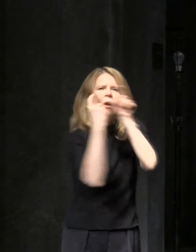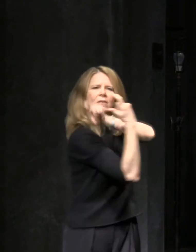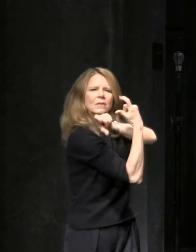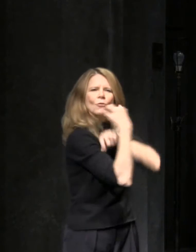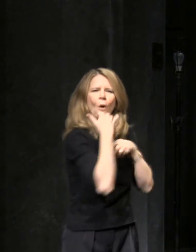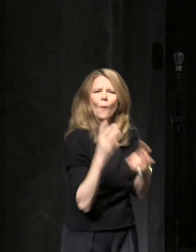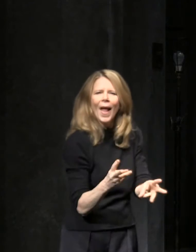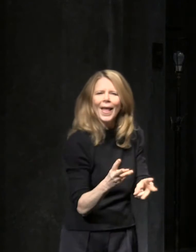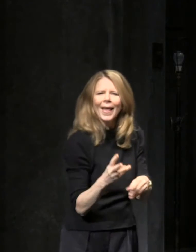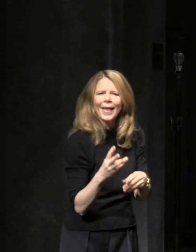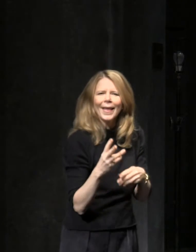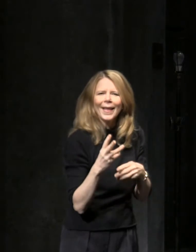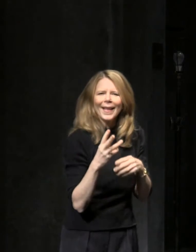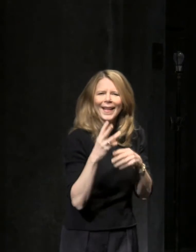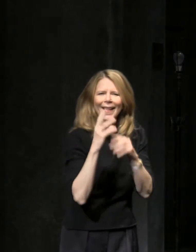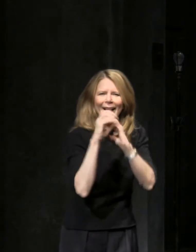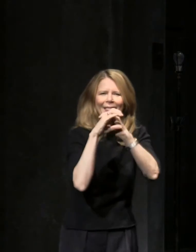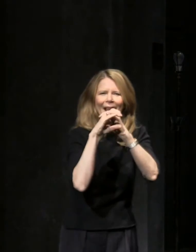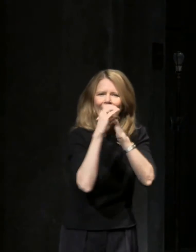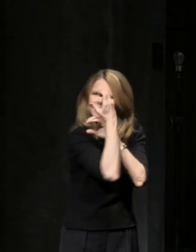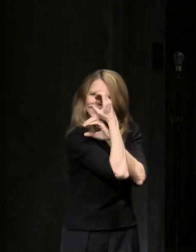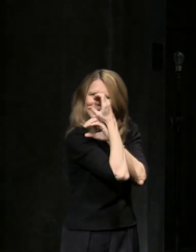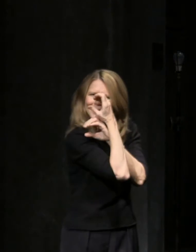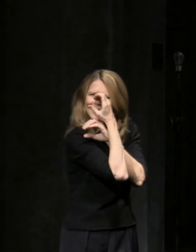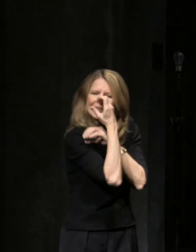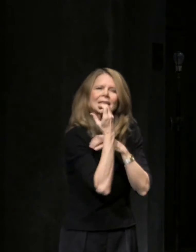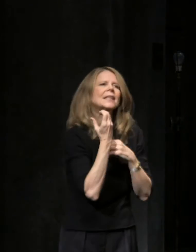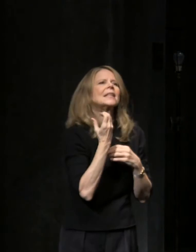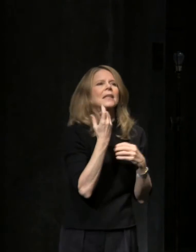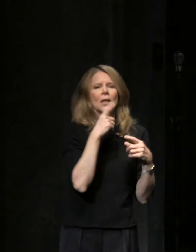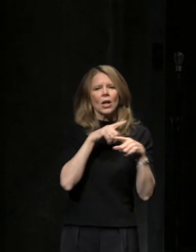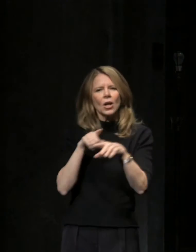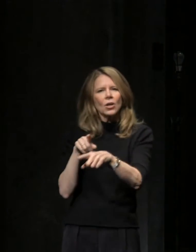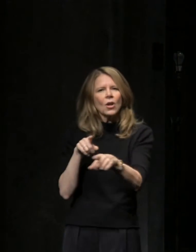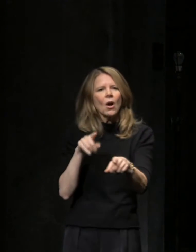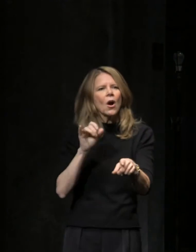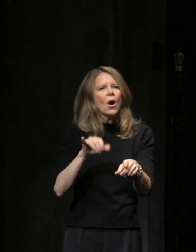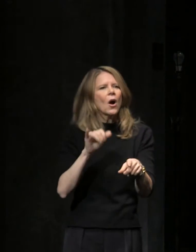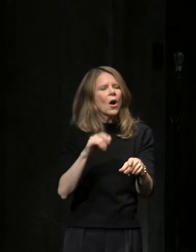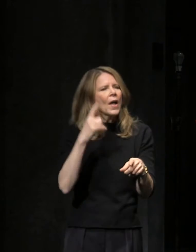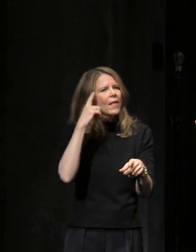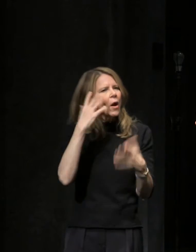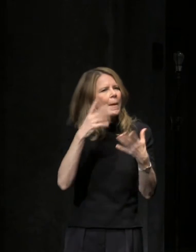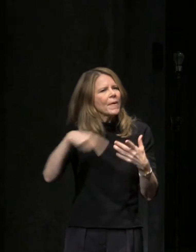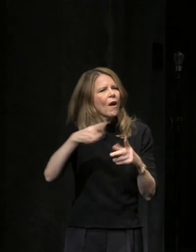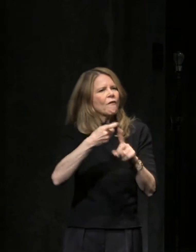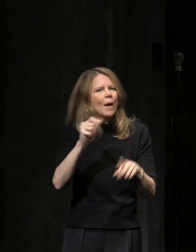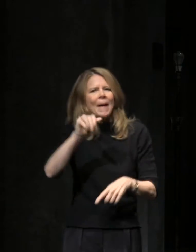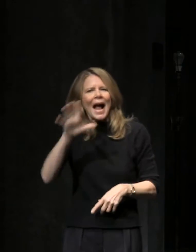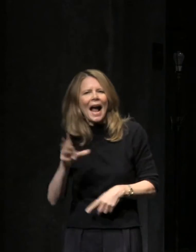They were on their noses. He concluded they were from an African nation and had never